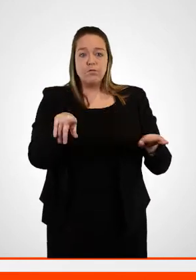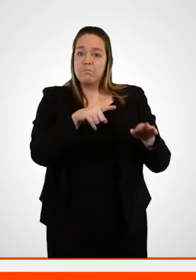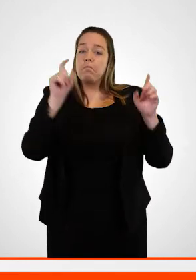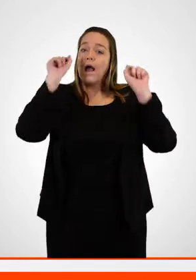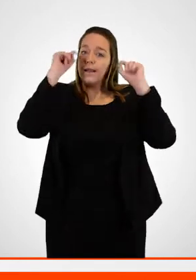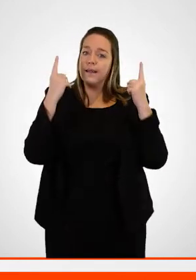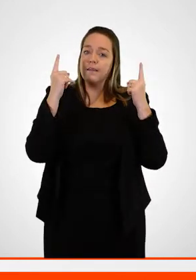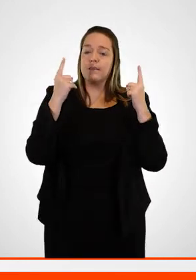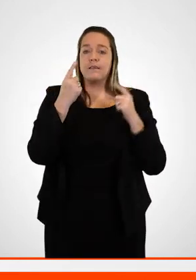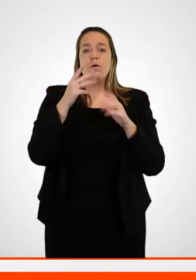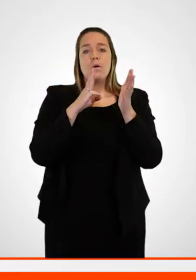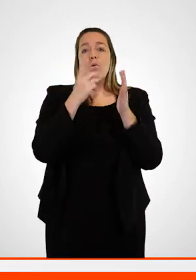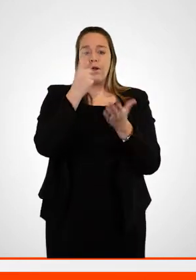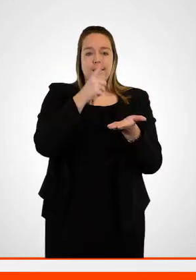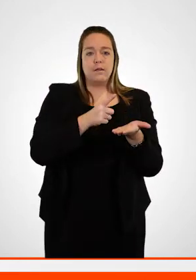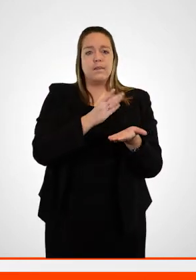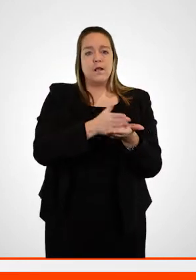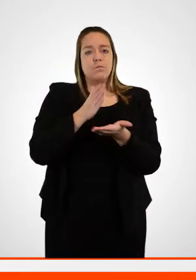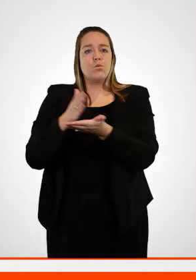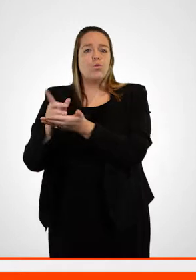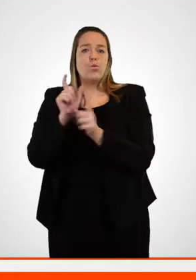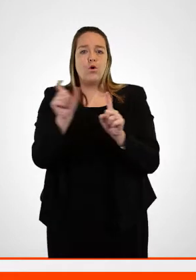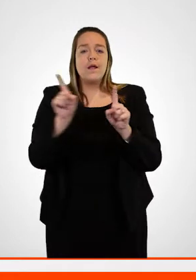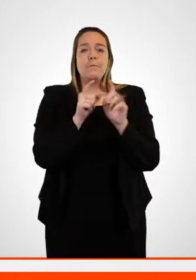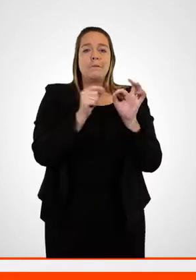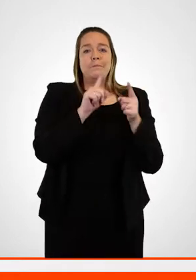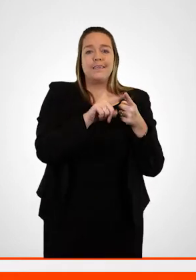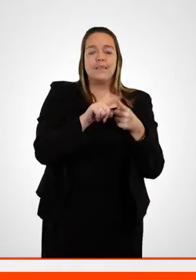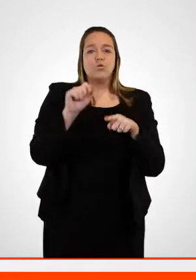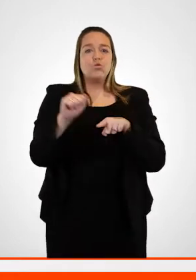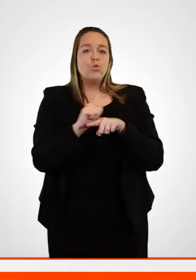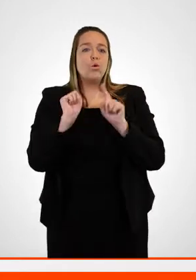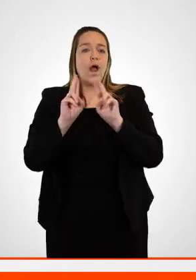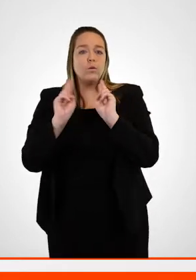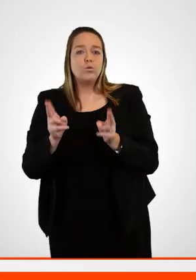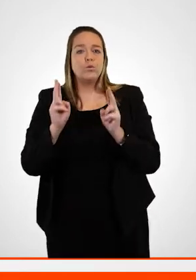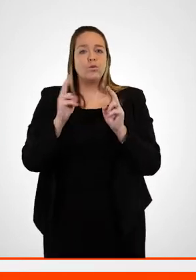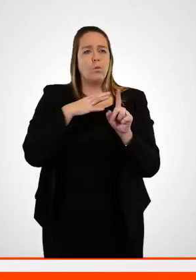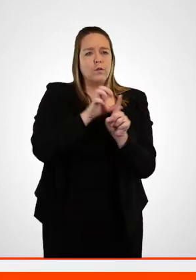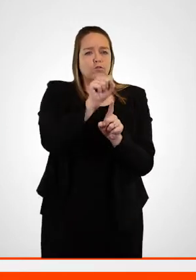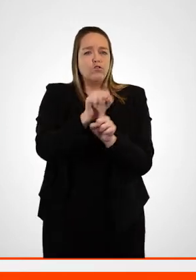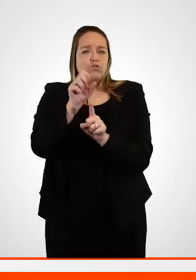of monosyllabic words, so of single words like "bead," "shoe," "house," those kinds of things.